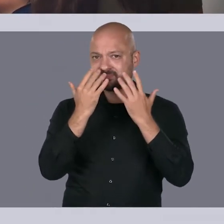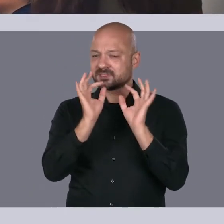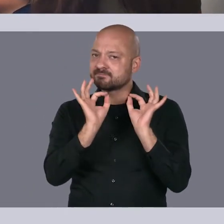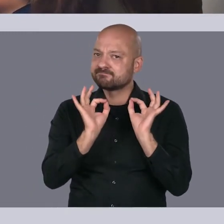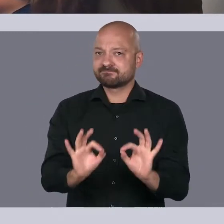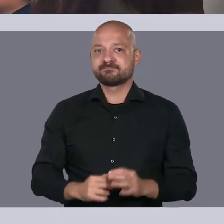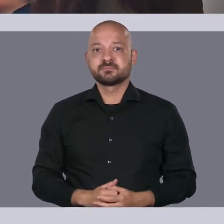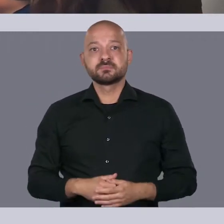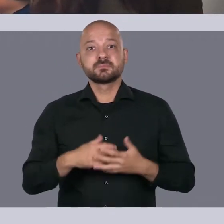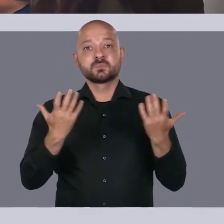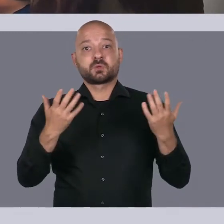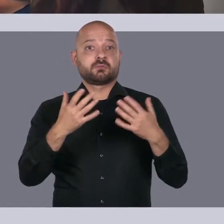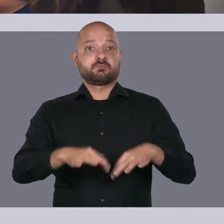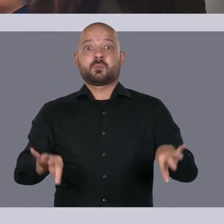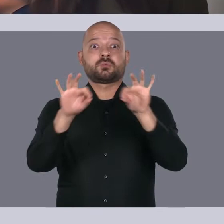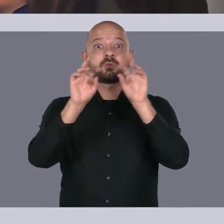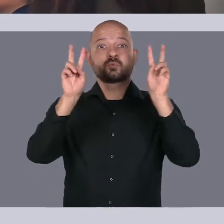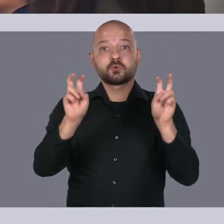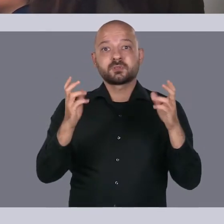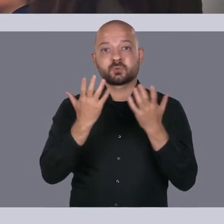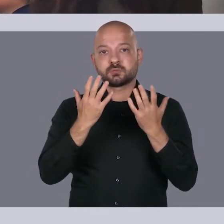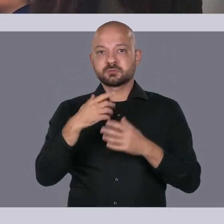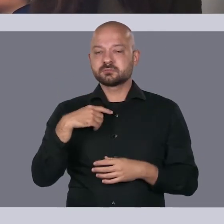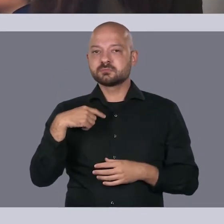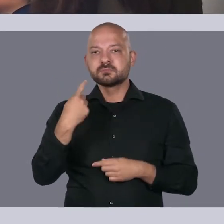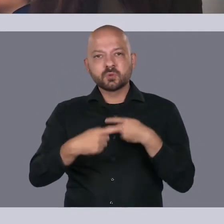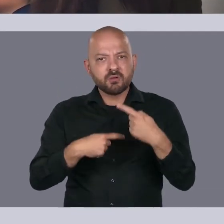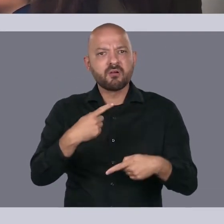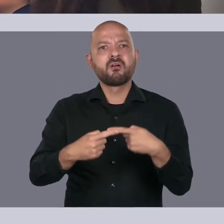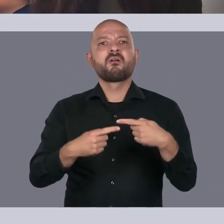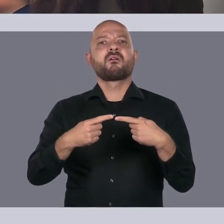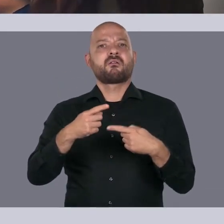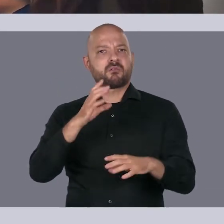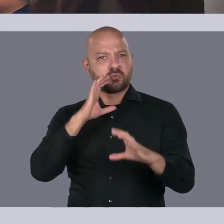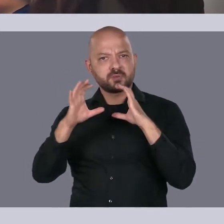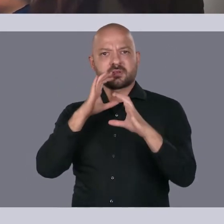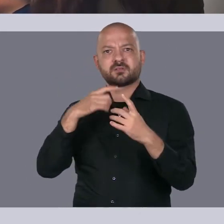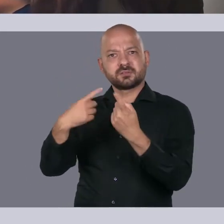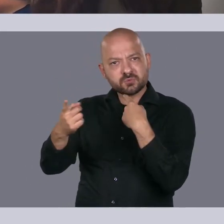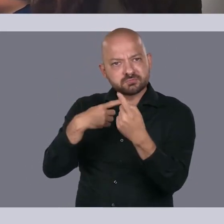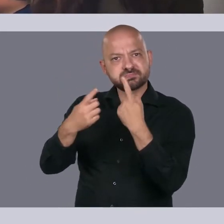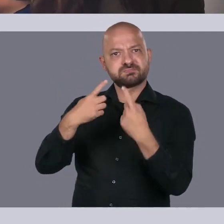was the communication with participants. We asked ourselves, how can user research improve the lack of sign language accessibility